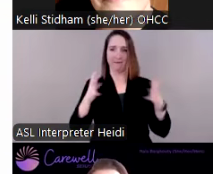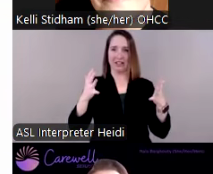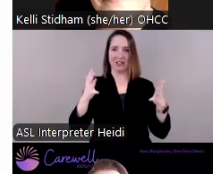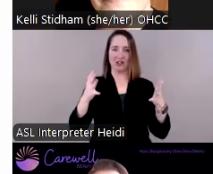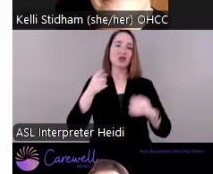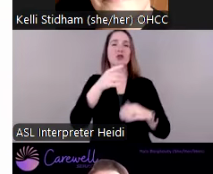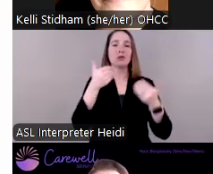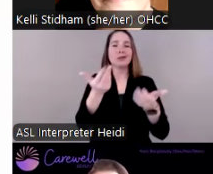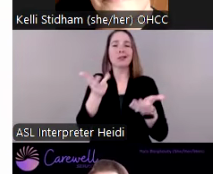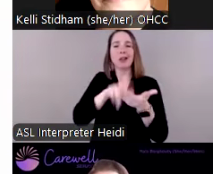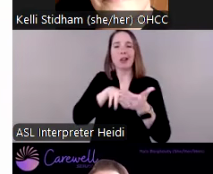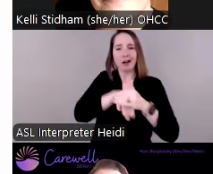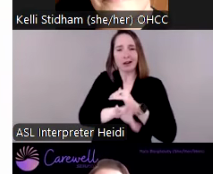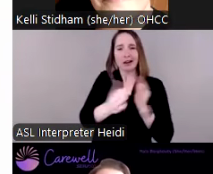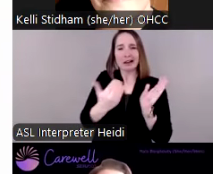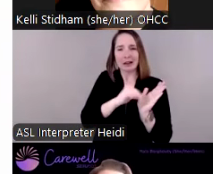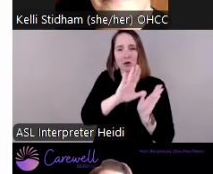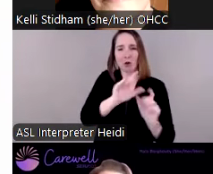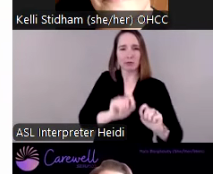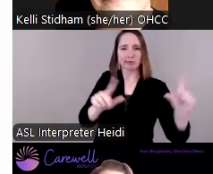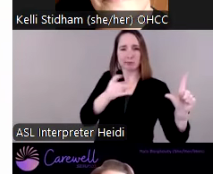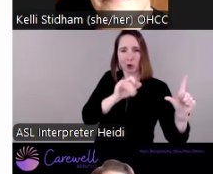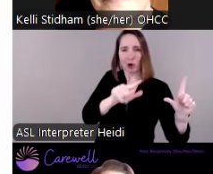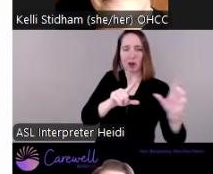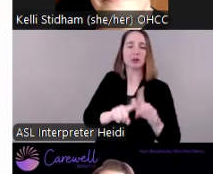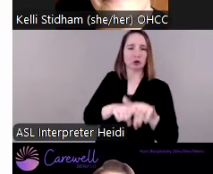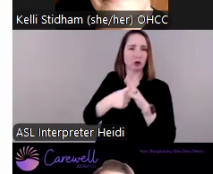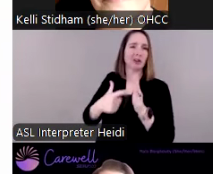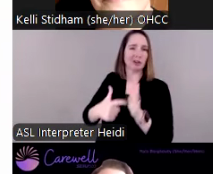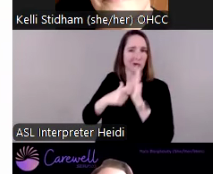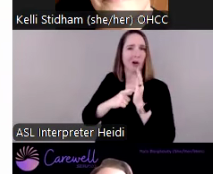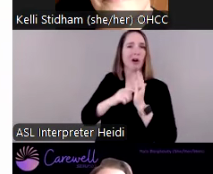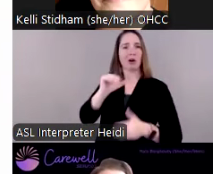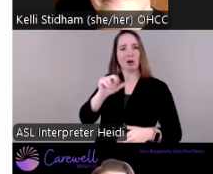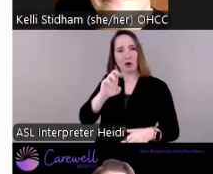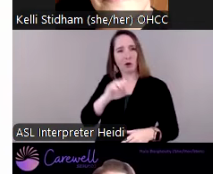log back into your portal and start